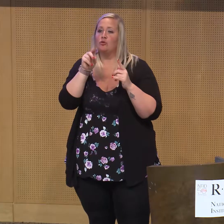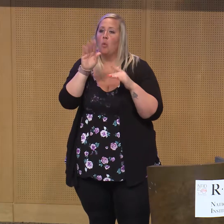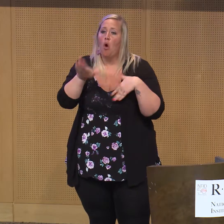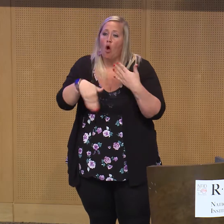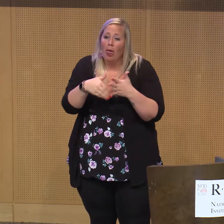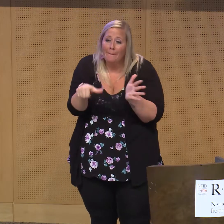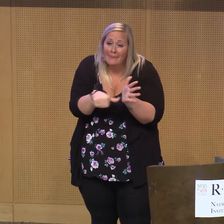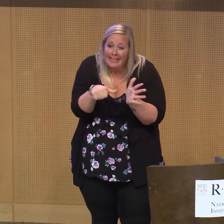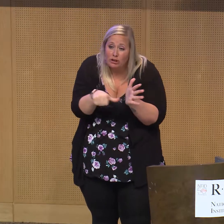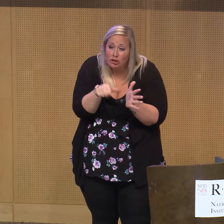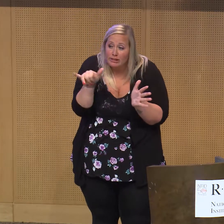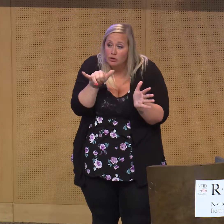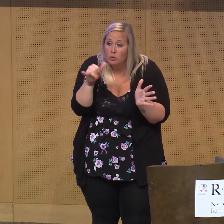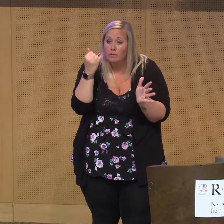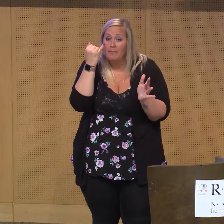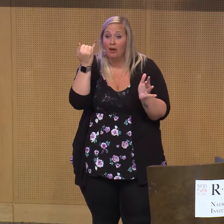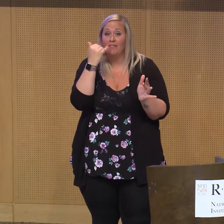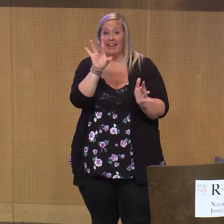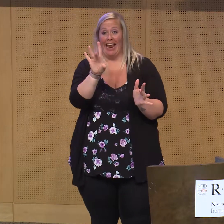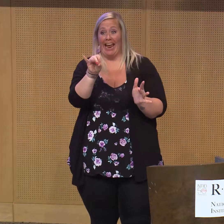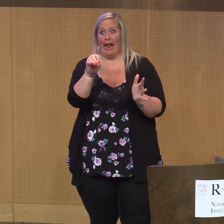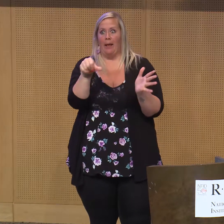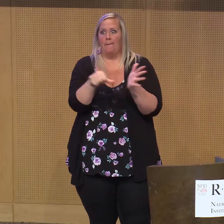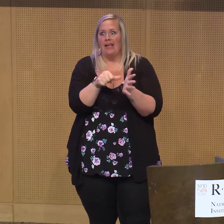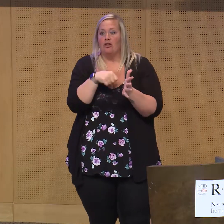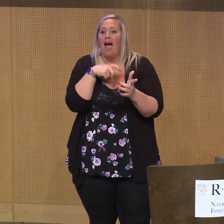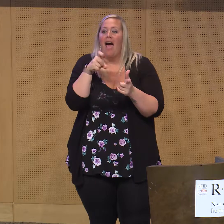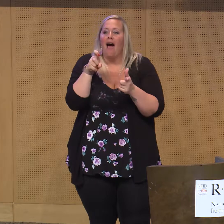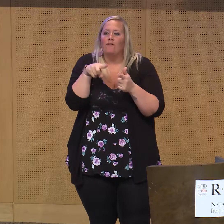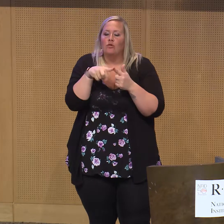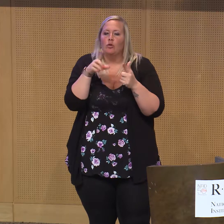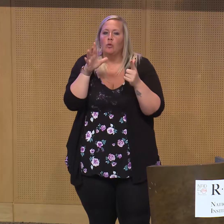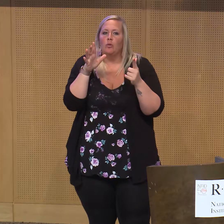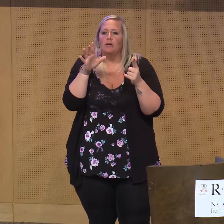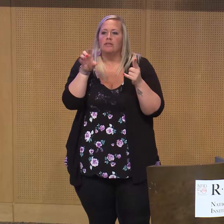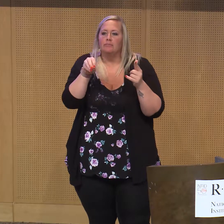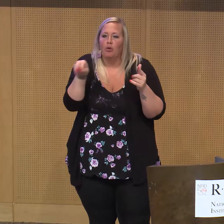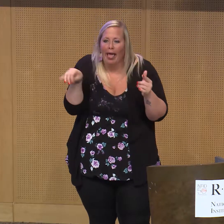As a web designer, I'm doing all of the pages, so imagine if you're designing 80 pages.